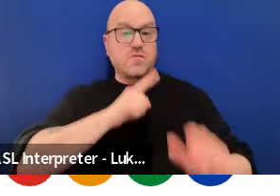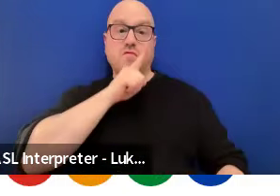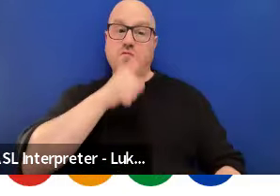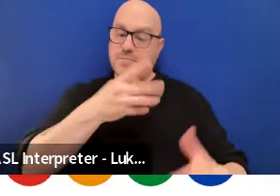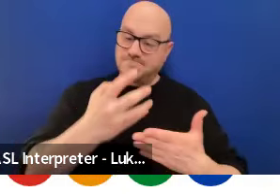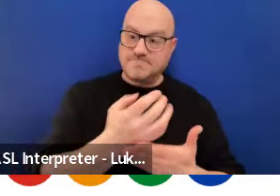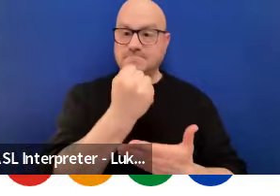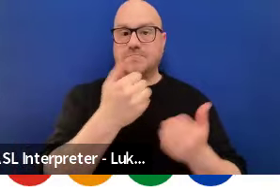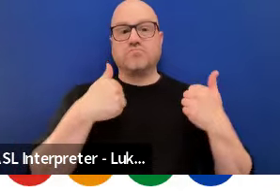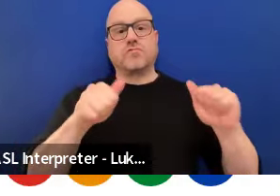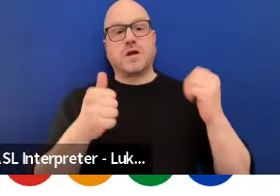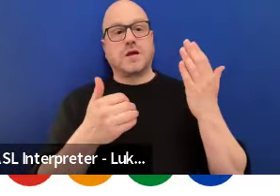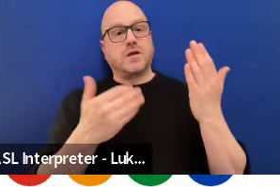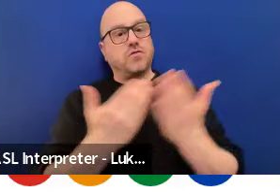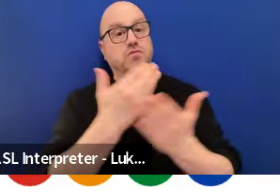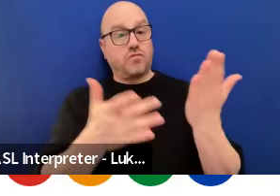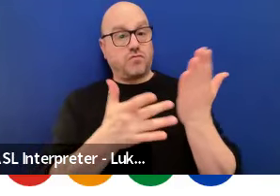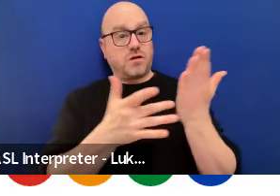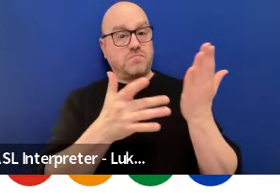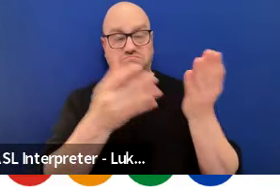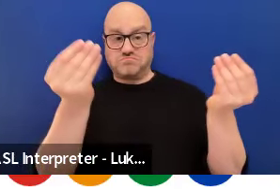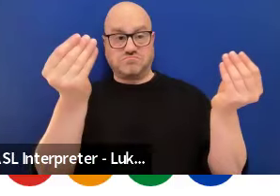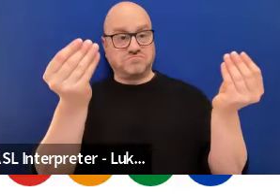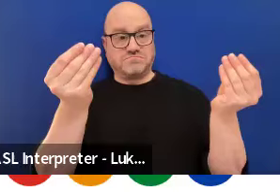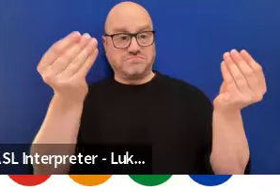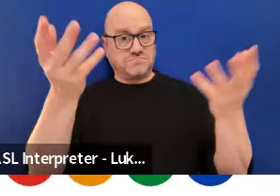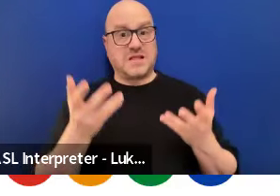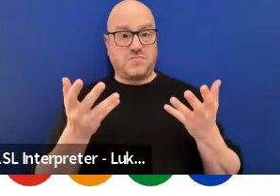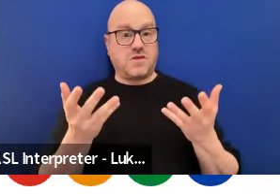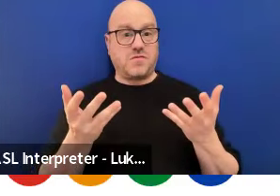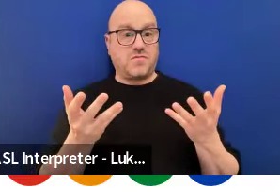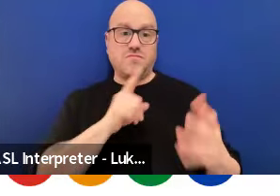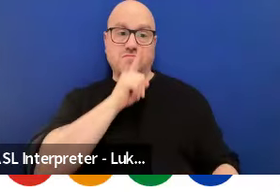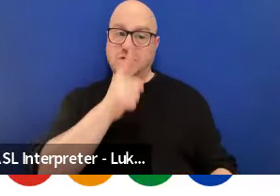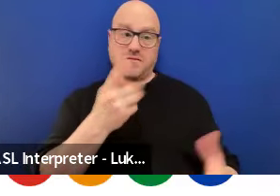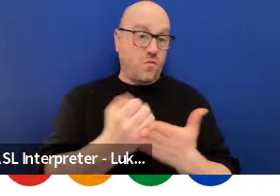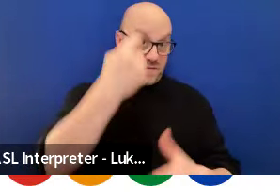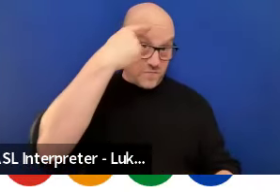IF YOU THINK JOINING THE PILOT AND GETTING THE OPPORTUNITY TO TRY